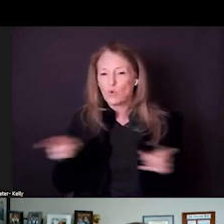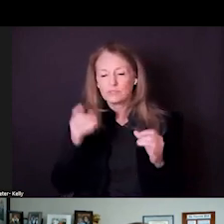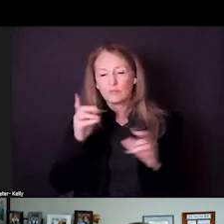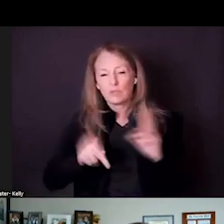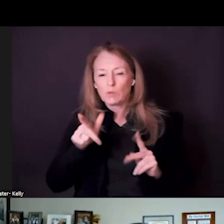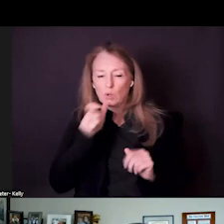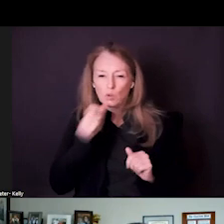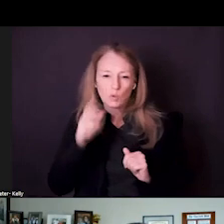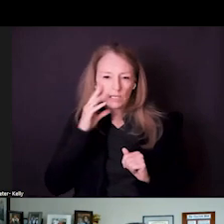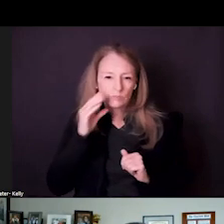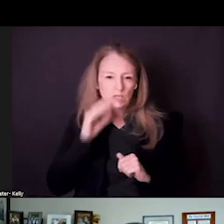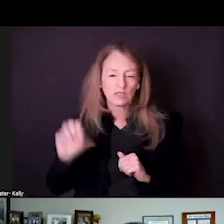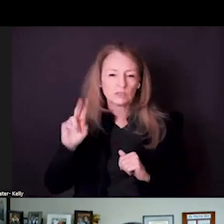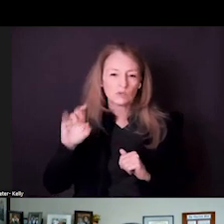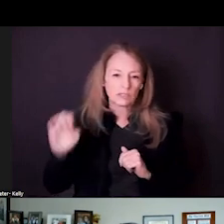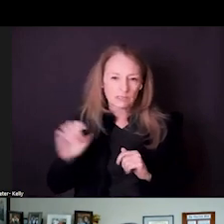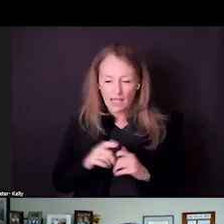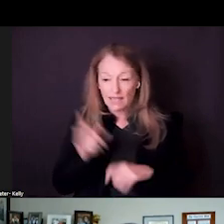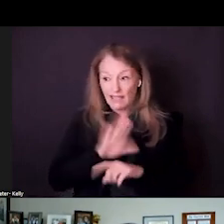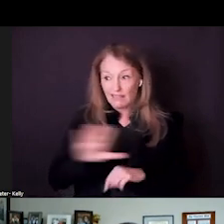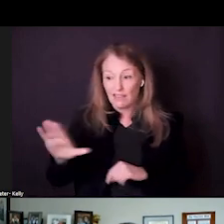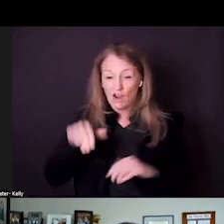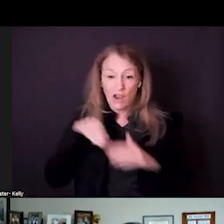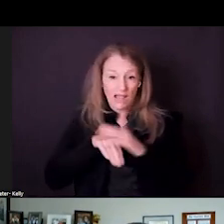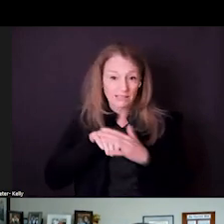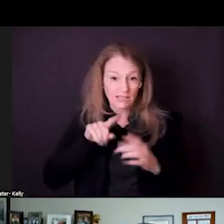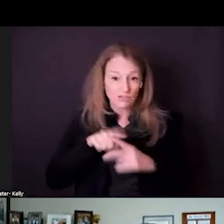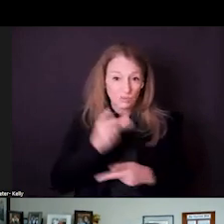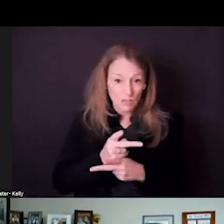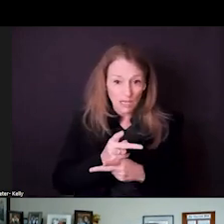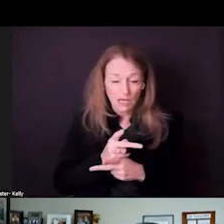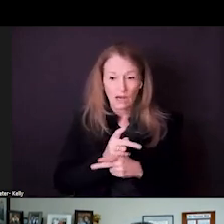ACCESS TO CARE NOT AS A POSSIBILITY, BUT AS AN EXPECTATION.